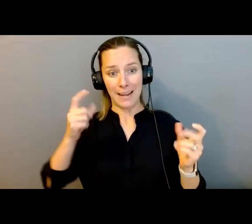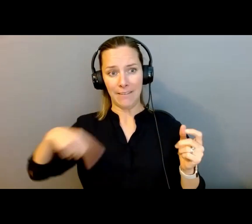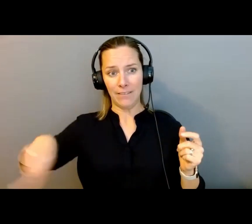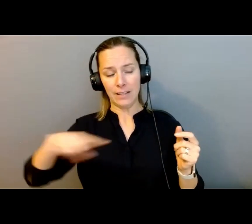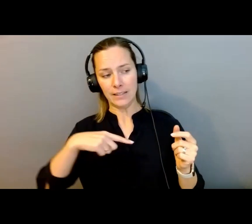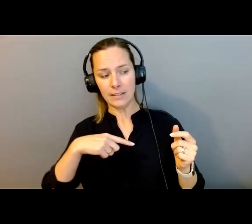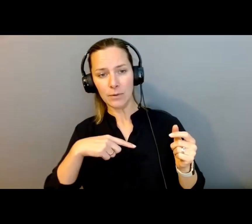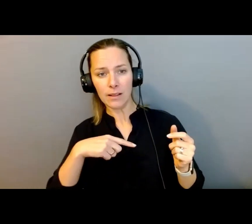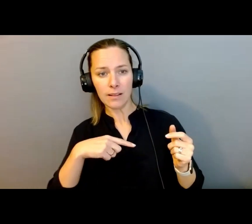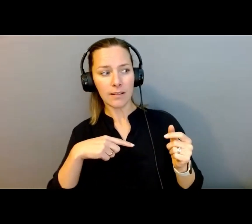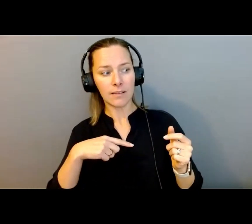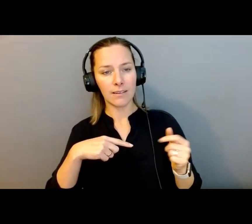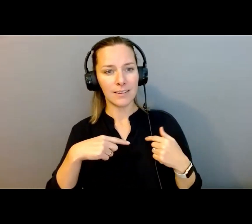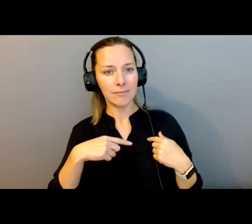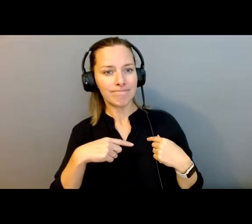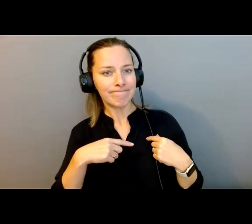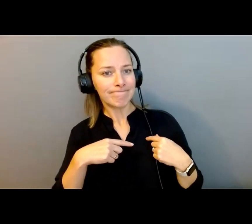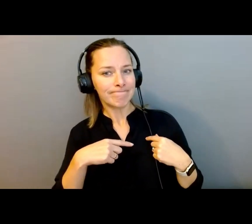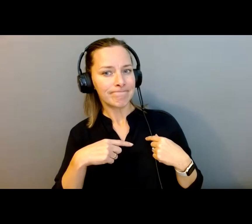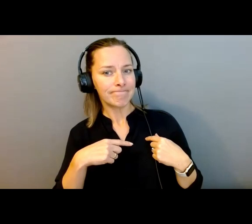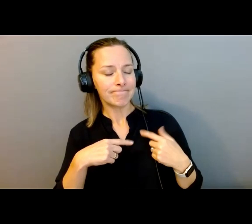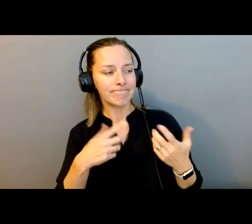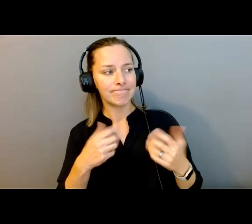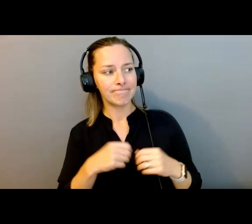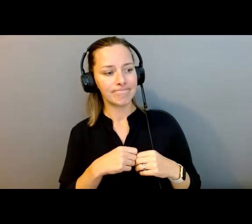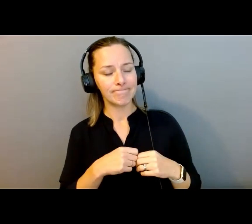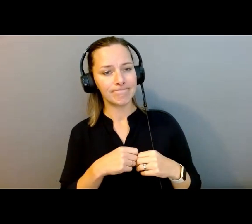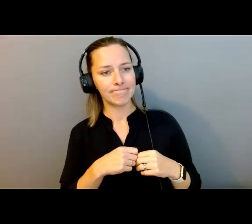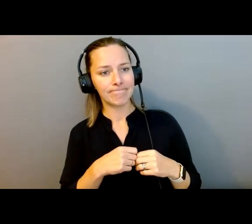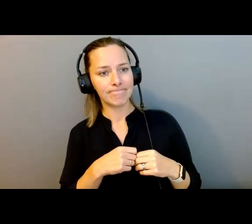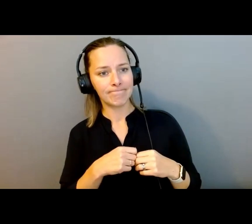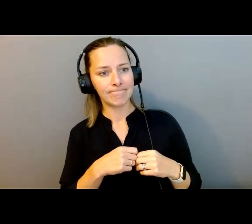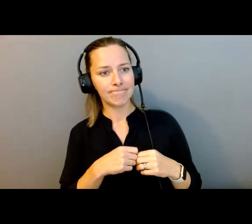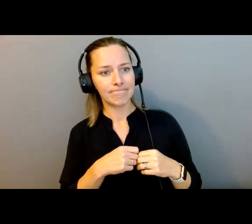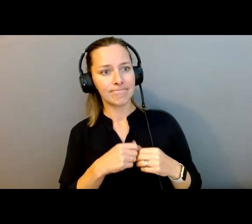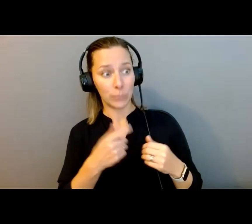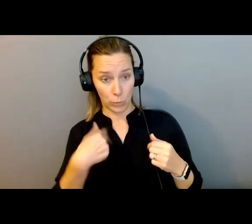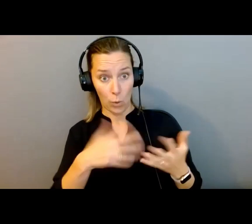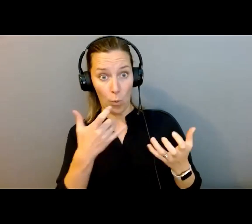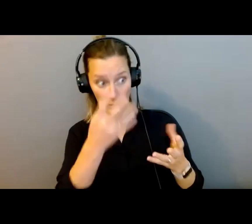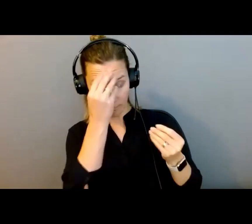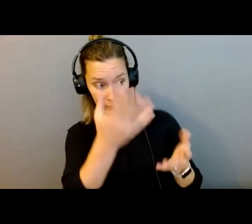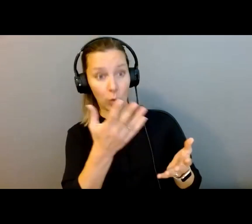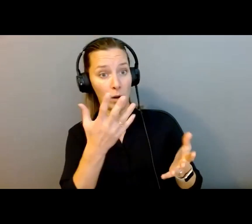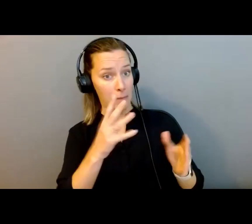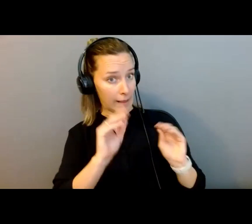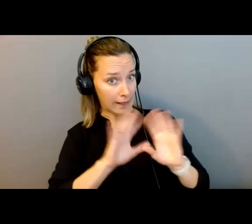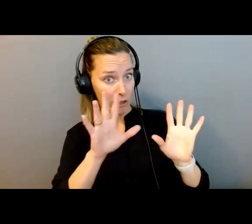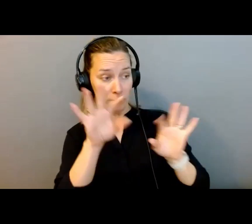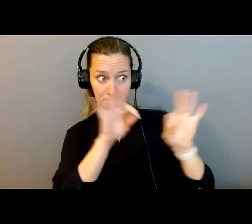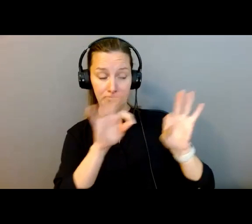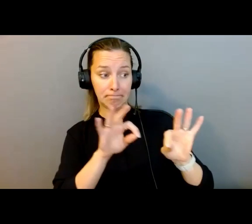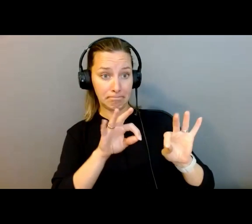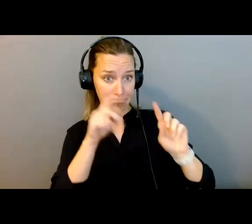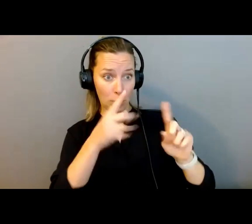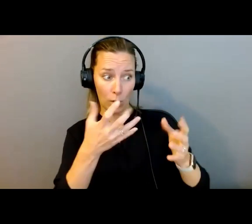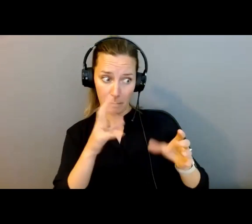be very clear about wanting to be involved in all parts of the research. Because of our history of